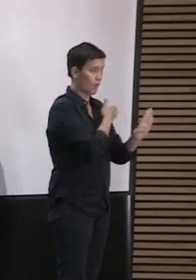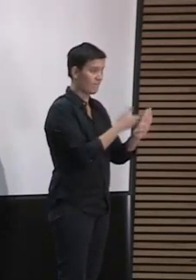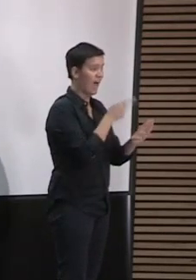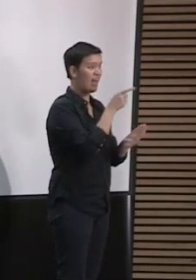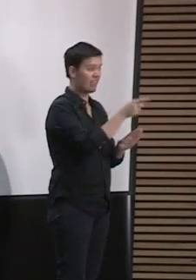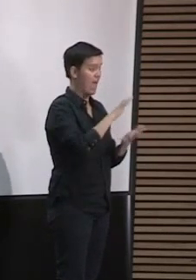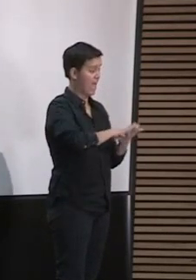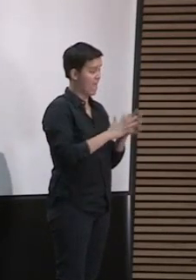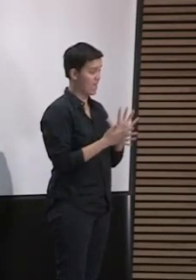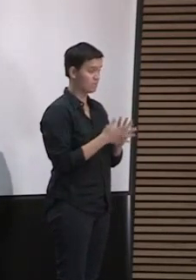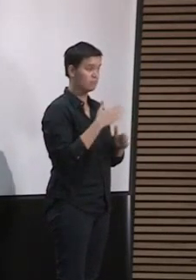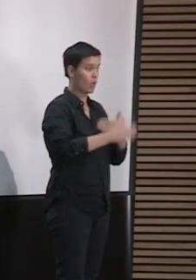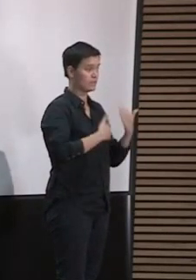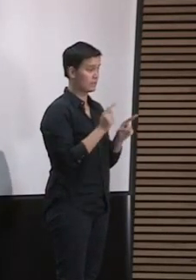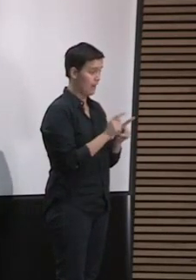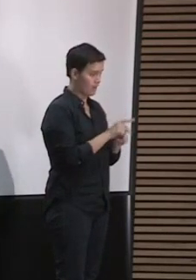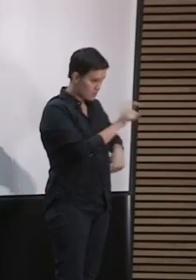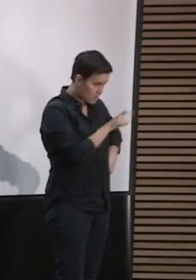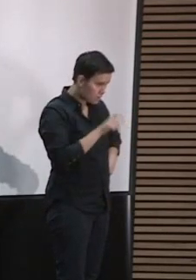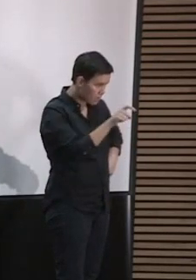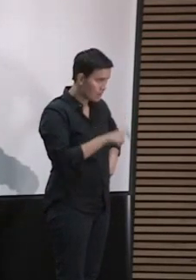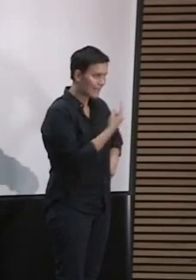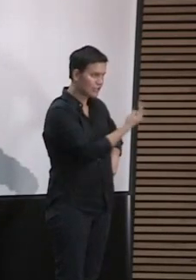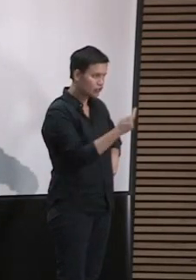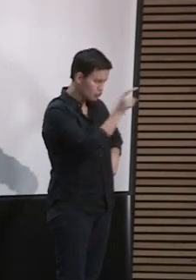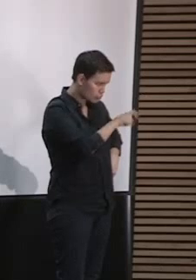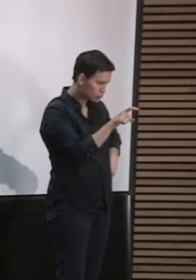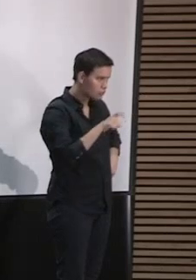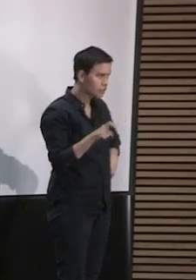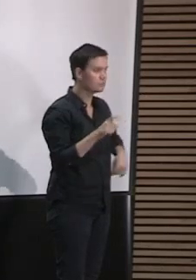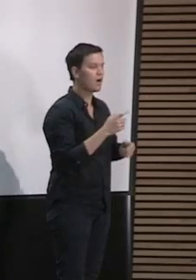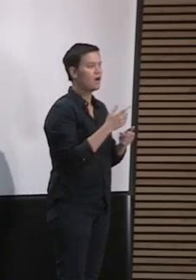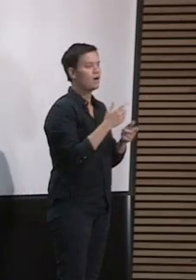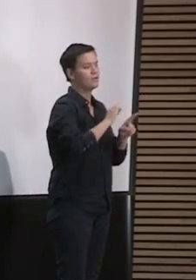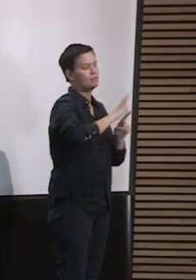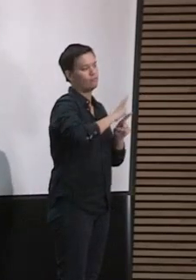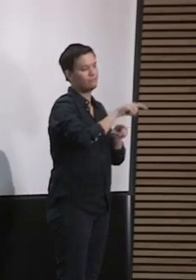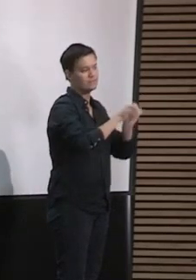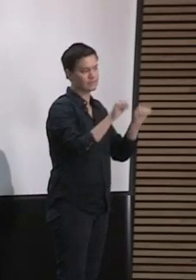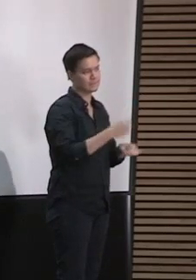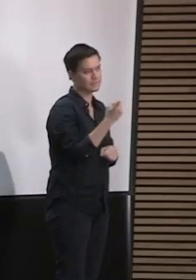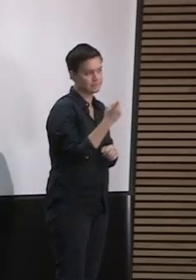from the airports and the ports. So it's been quite a manual process.